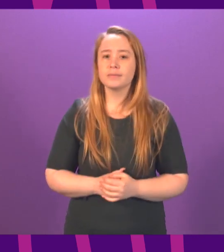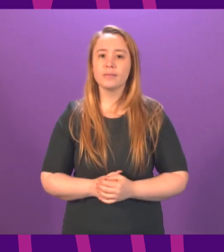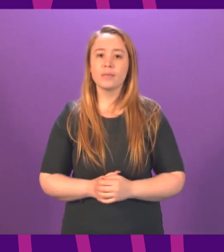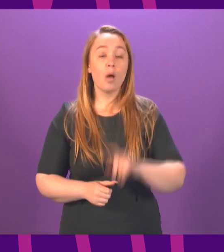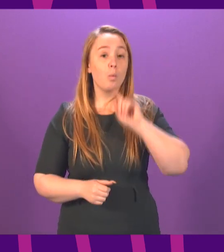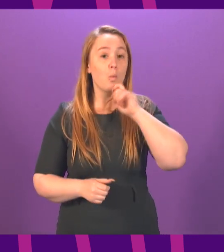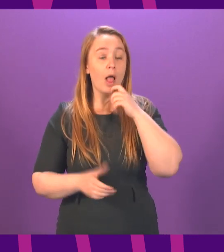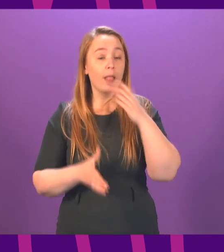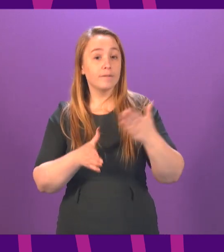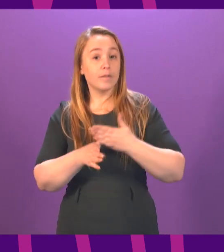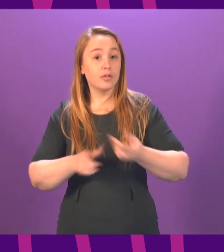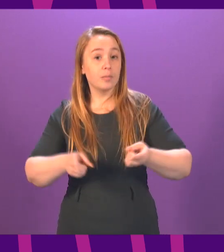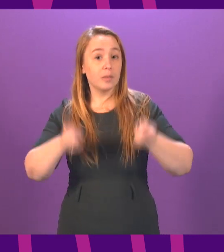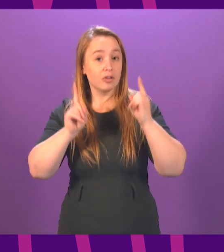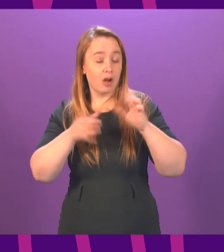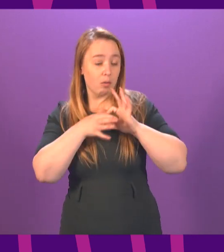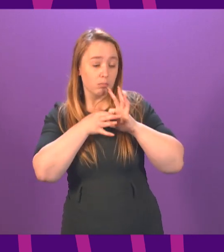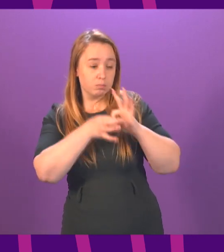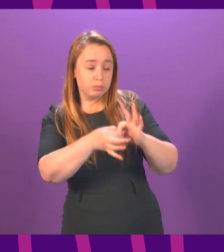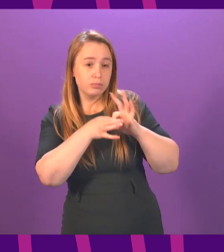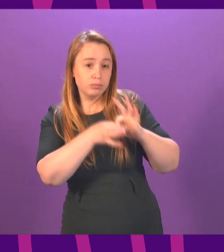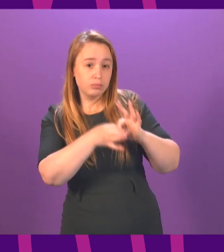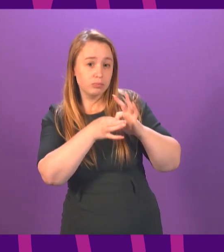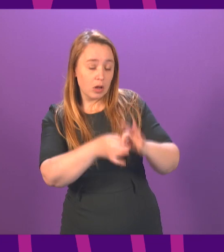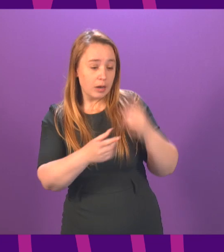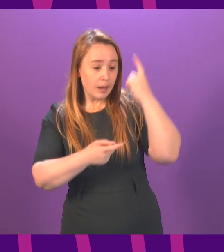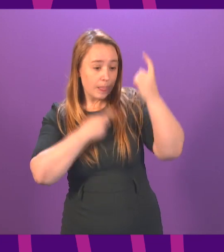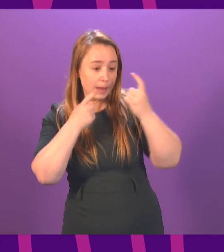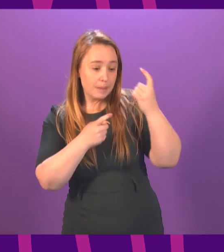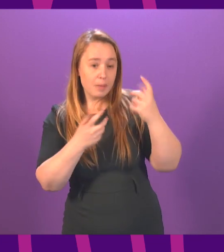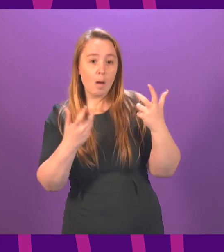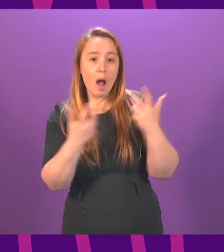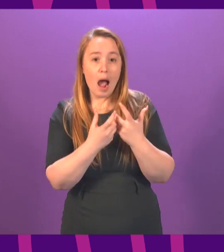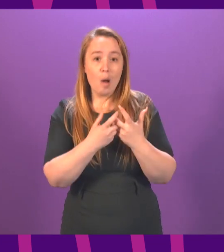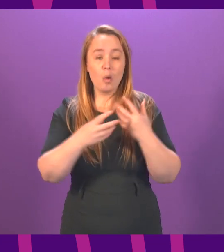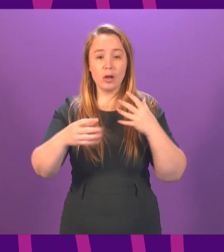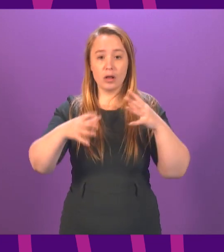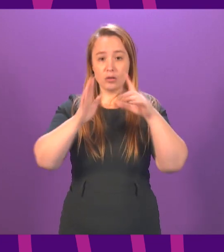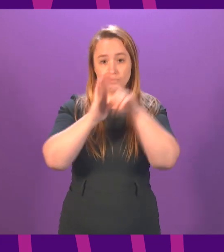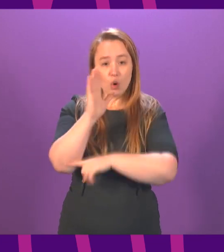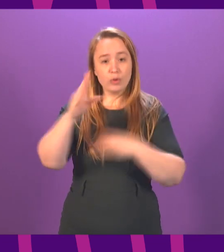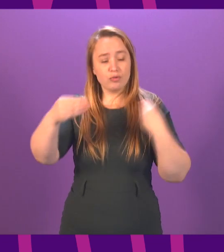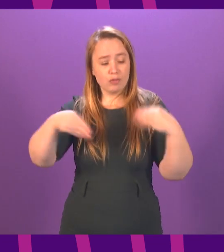commit to working closely with them to determine a route out of these measures once conditions allow? The First Minister (Nicola Sturgeon):